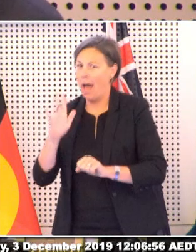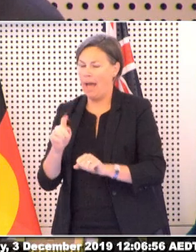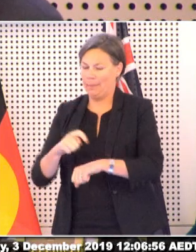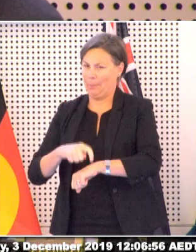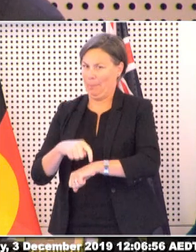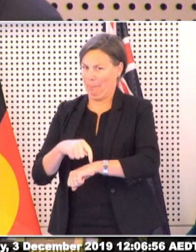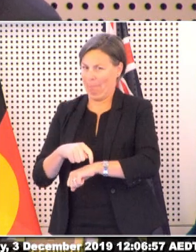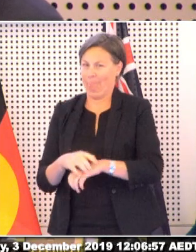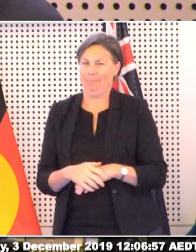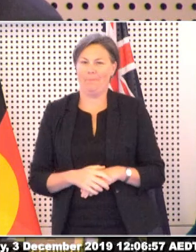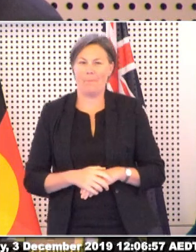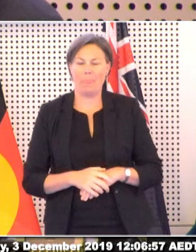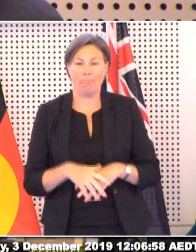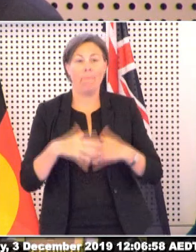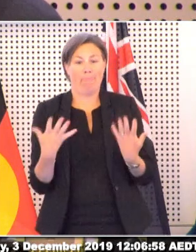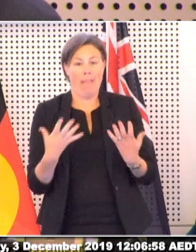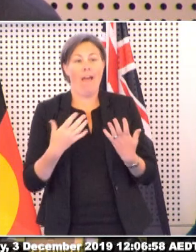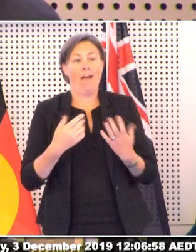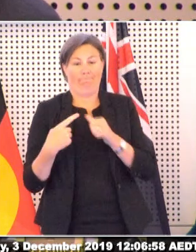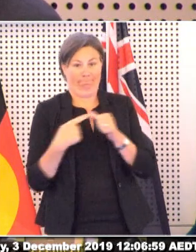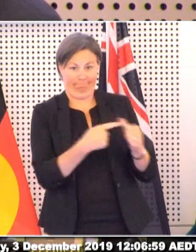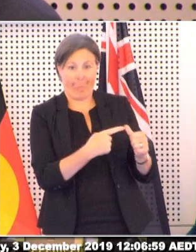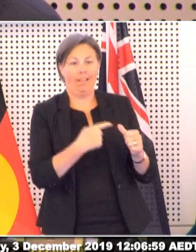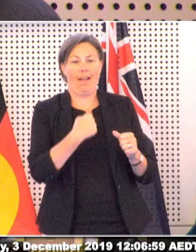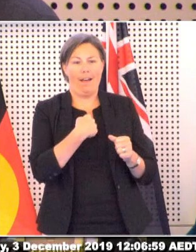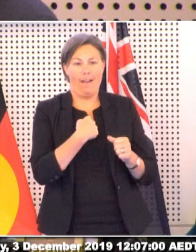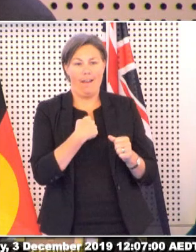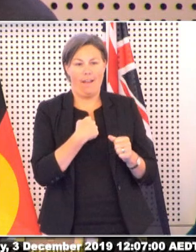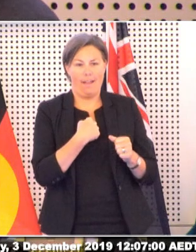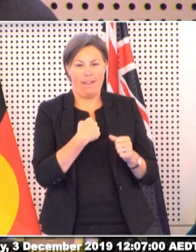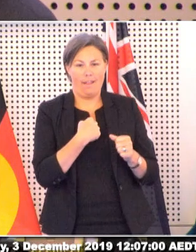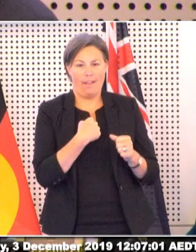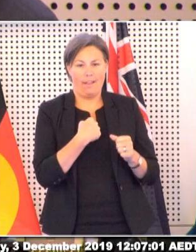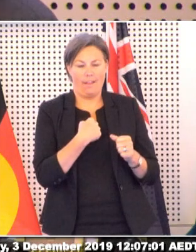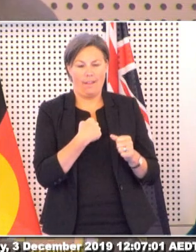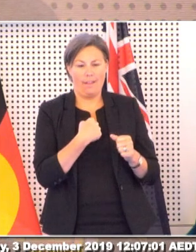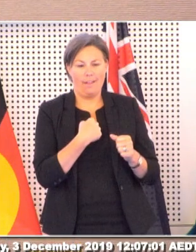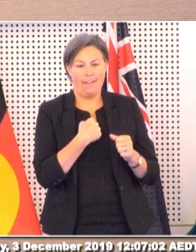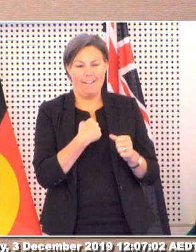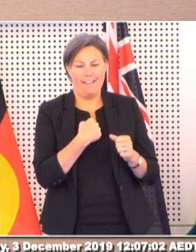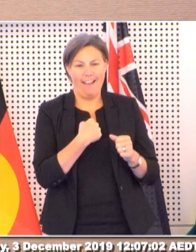The – the nine people had pathways in and out of all different kinds of services.